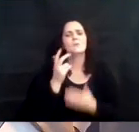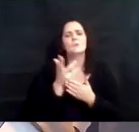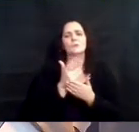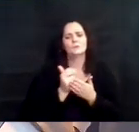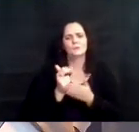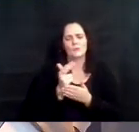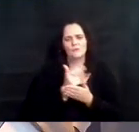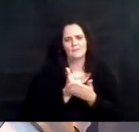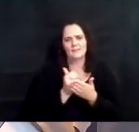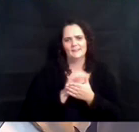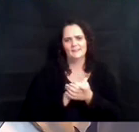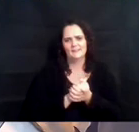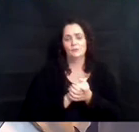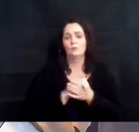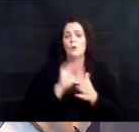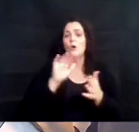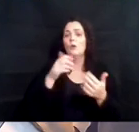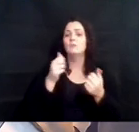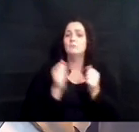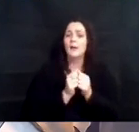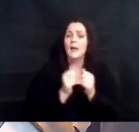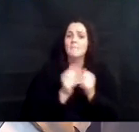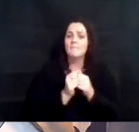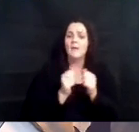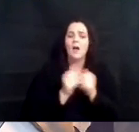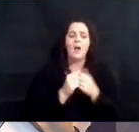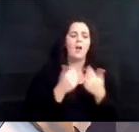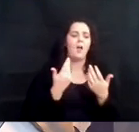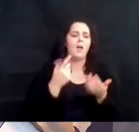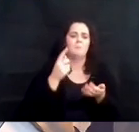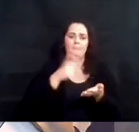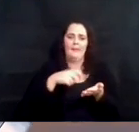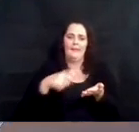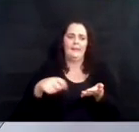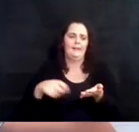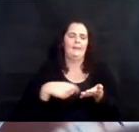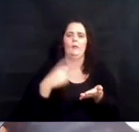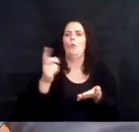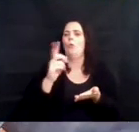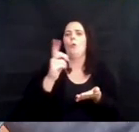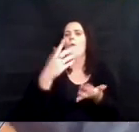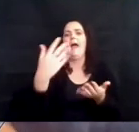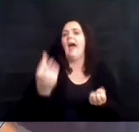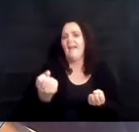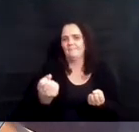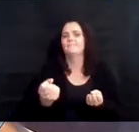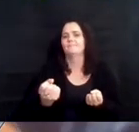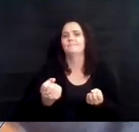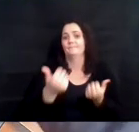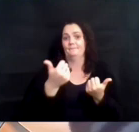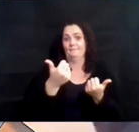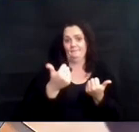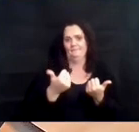yourself a sheet of paper, grab pencil, pen, whatever you have and let's dive right into it.